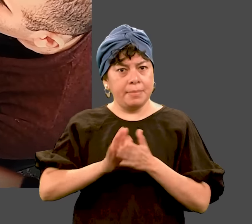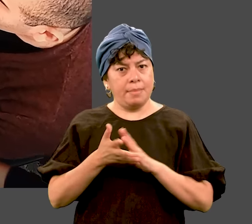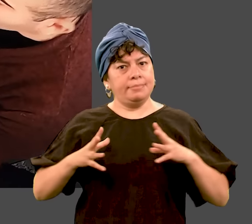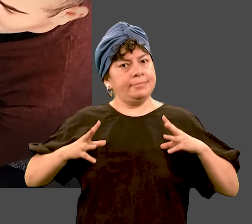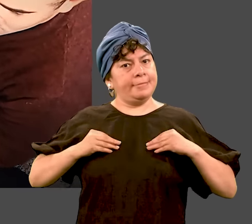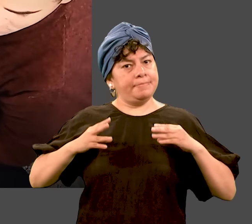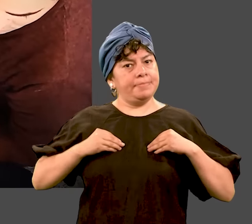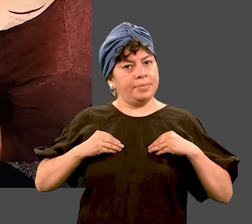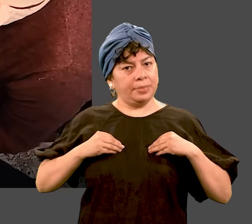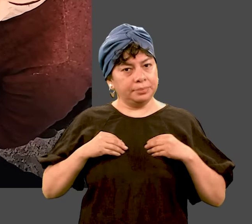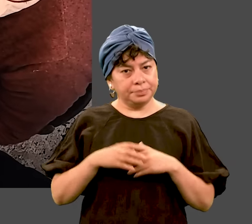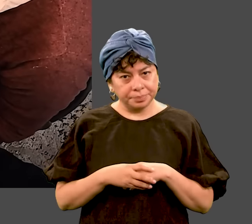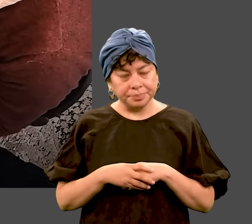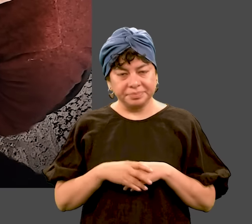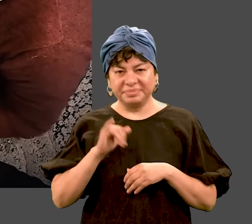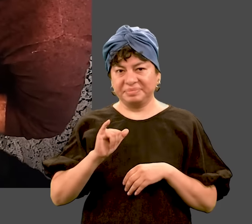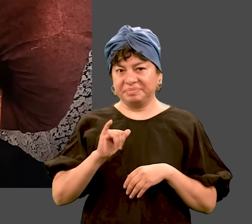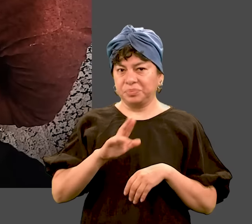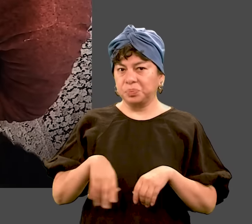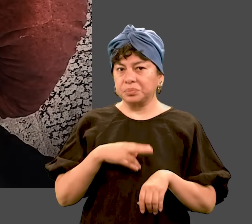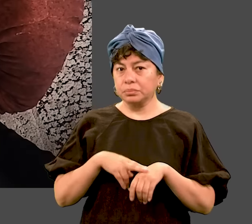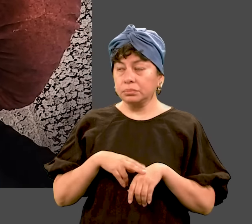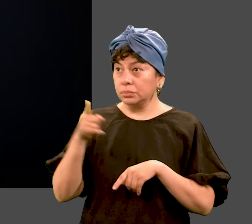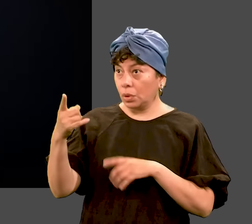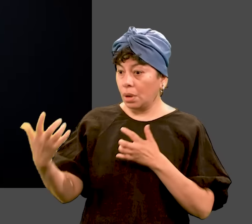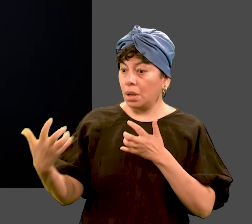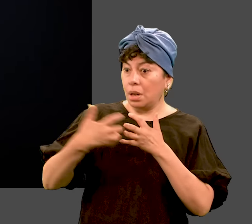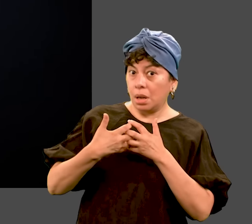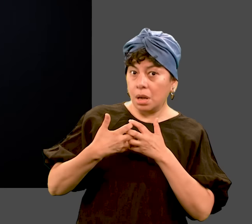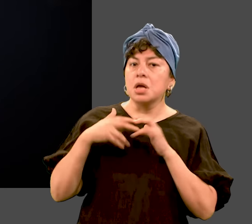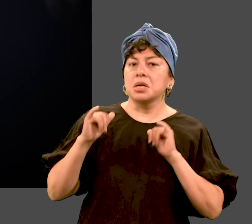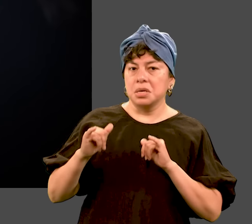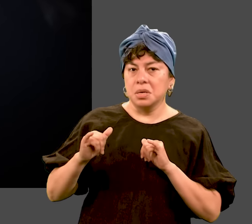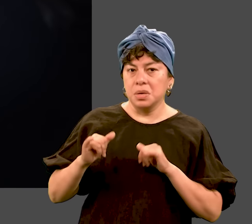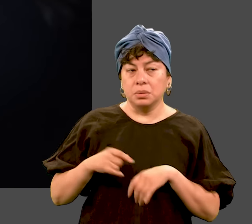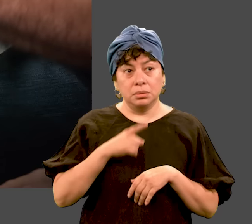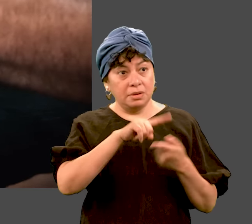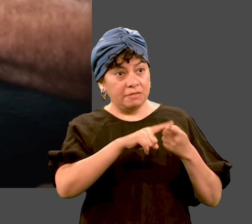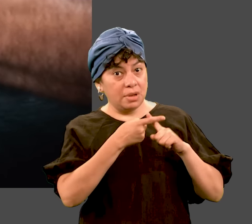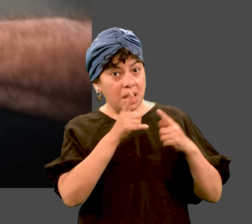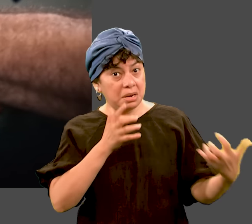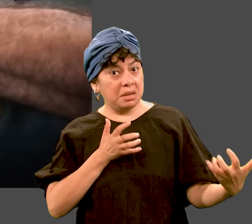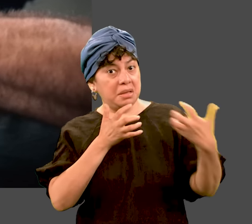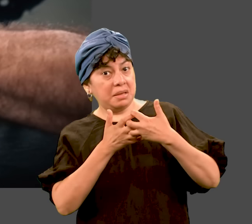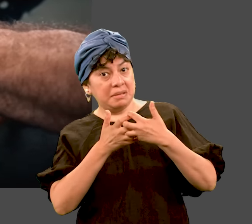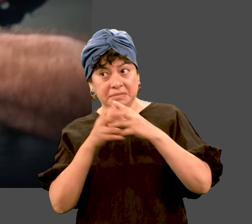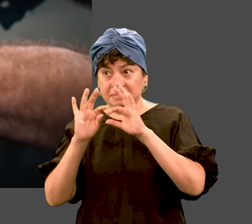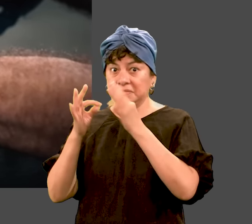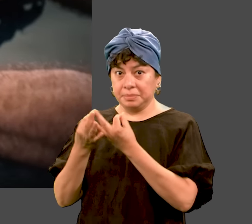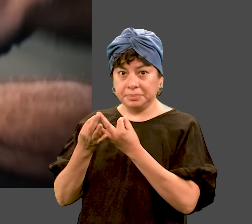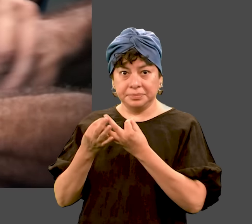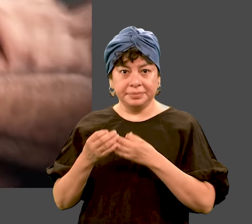those Protactile norms. The families are adopting these norms, friends are adopting these norms so that we can all share in tactile space together.